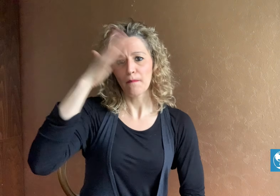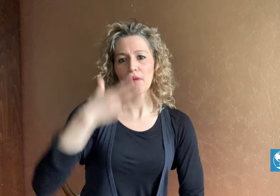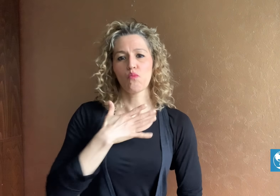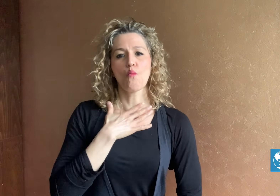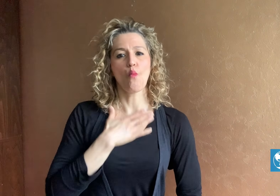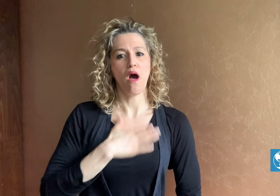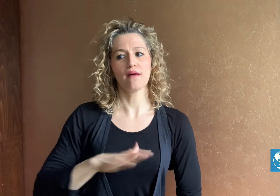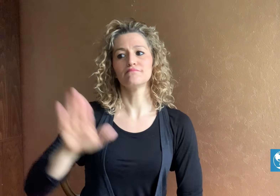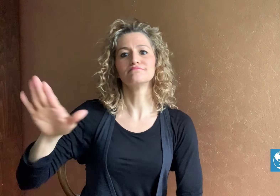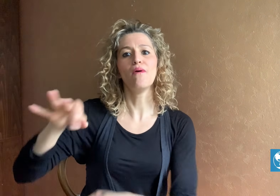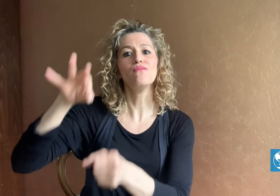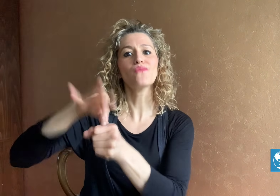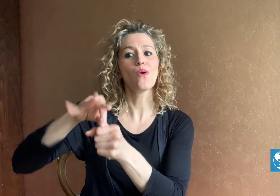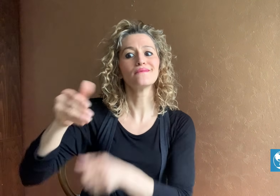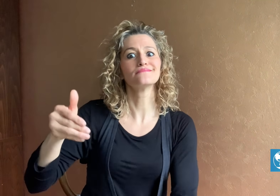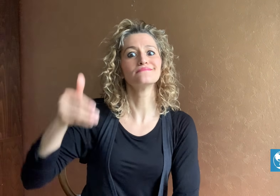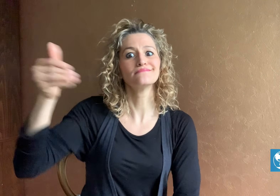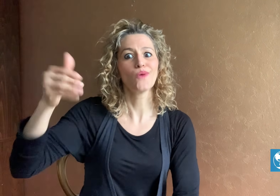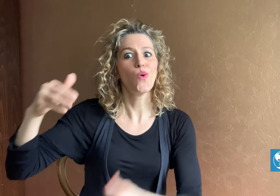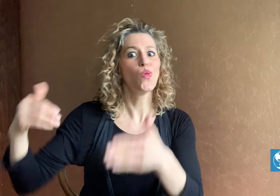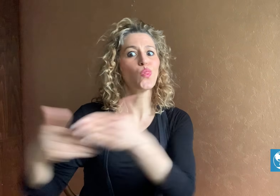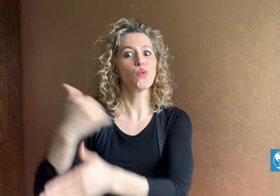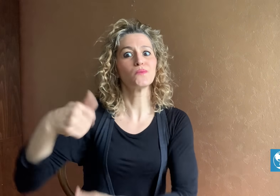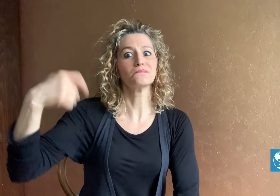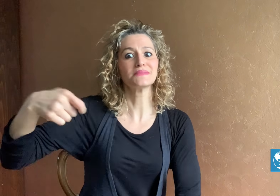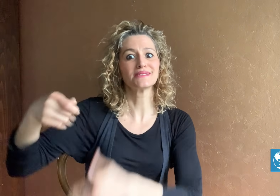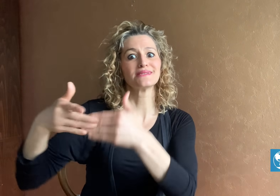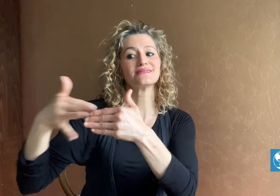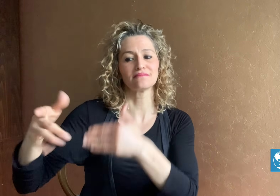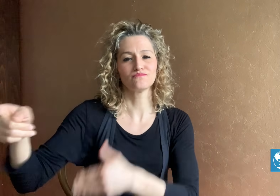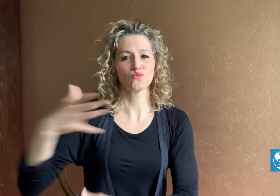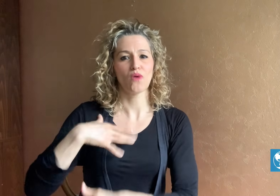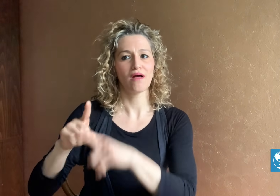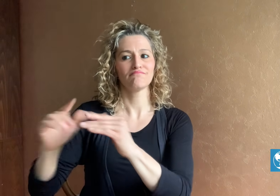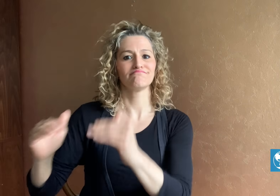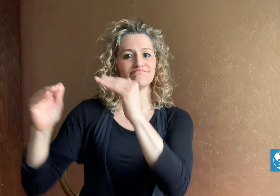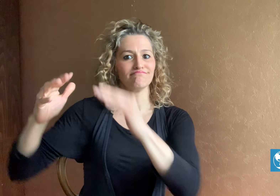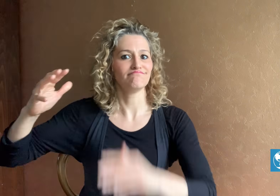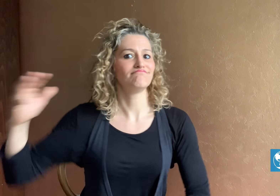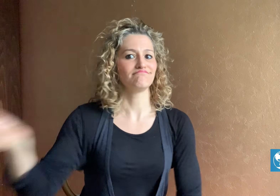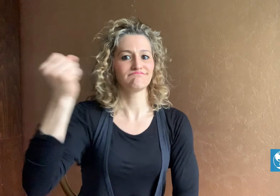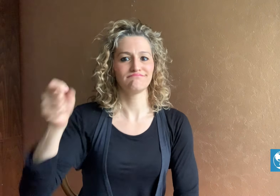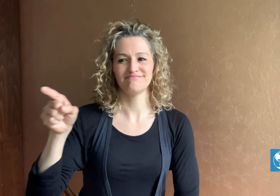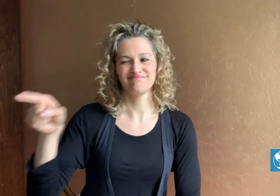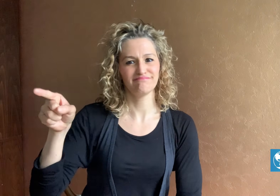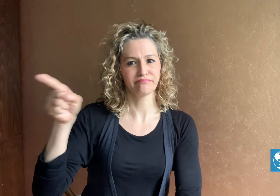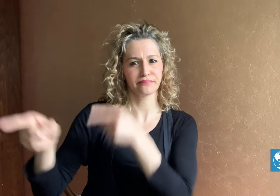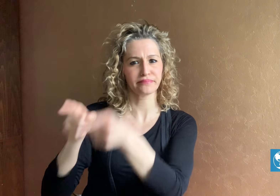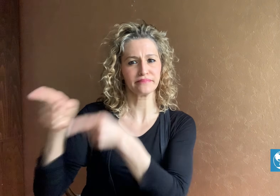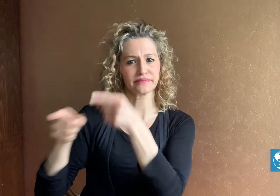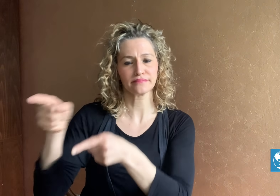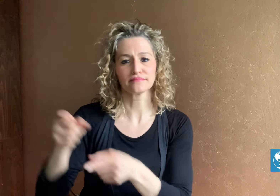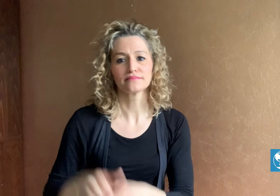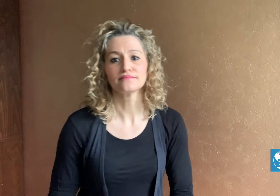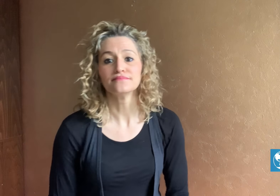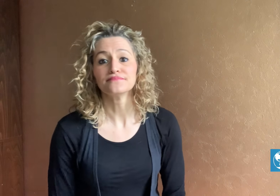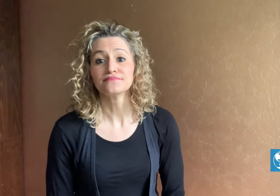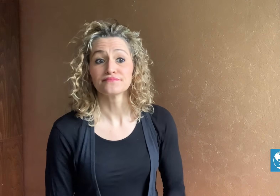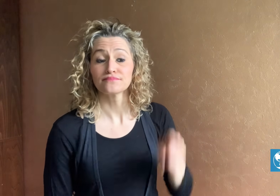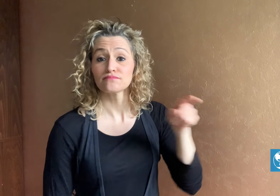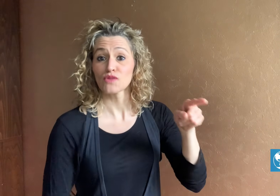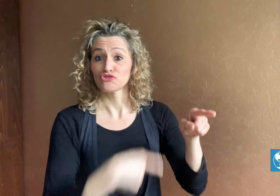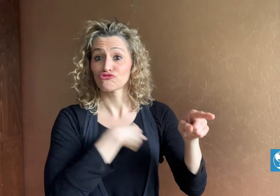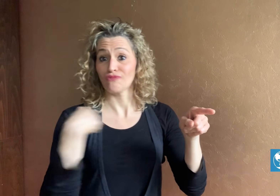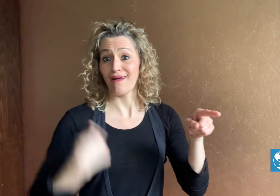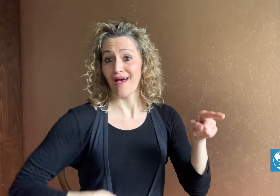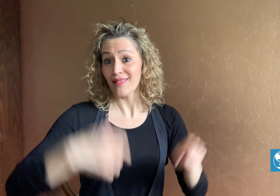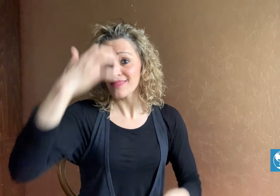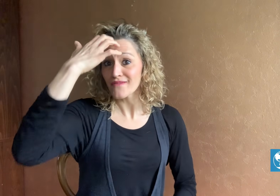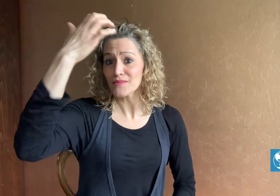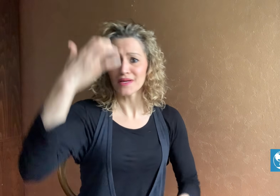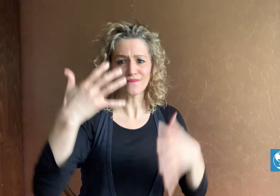The Chinese government pointed out that the US did not have